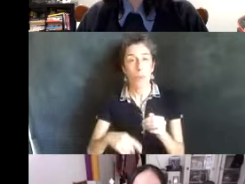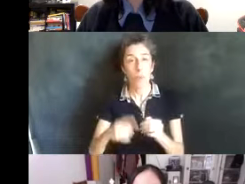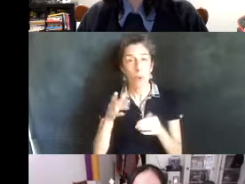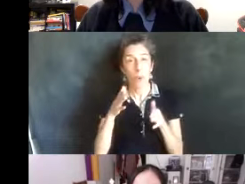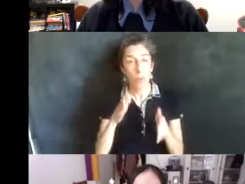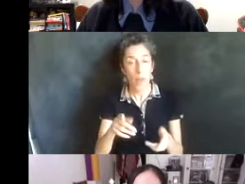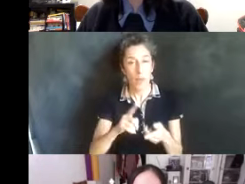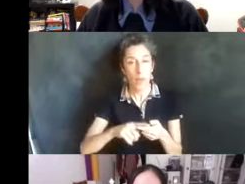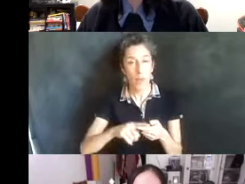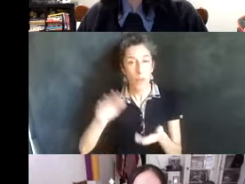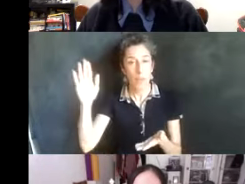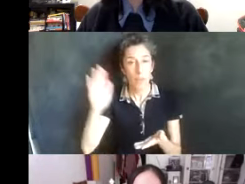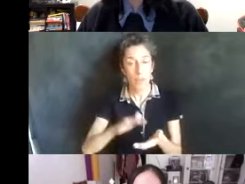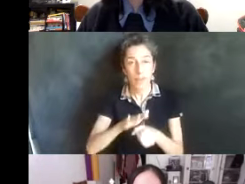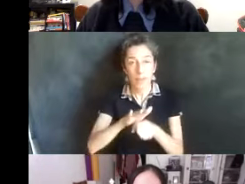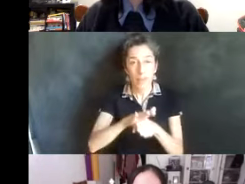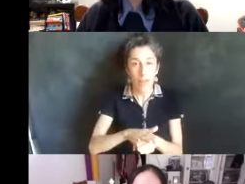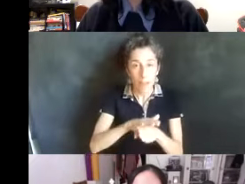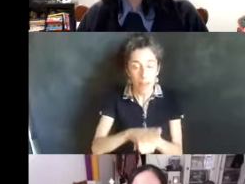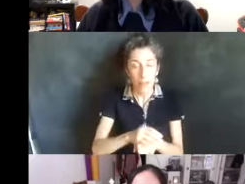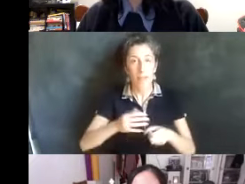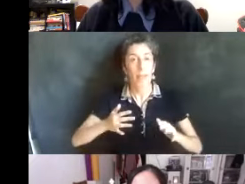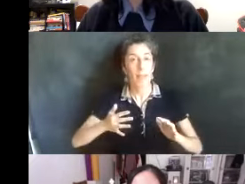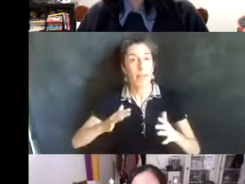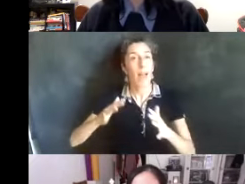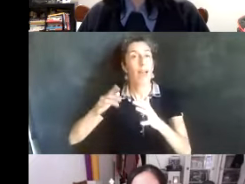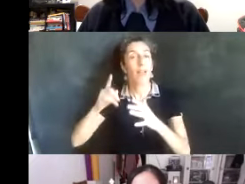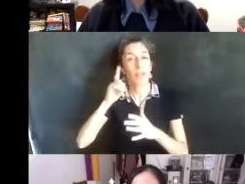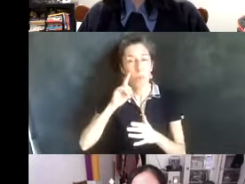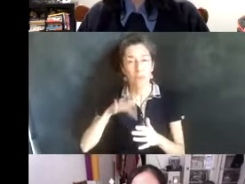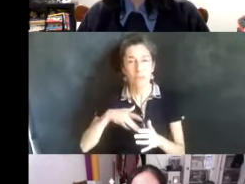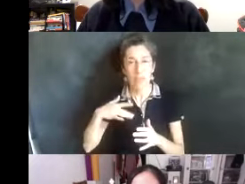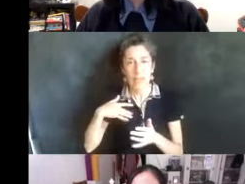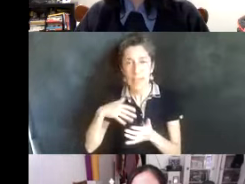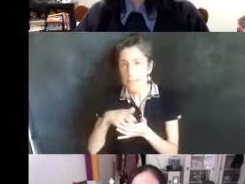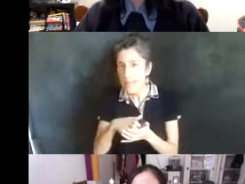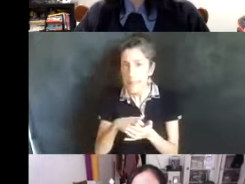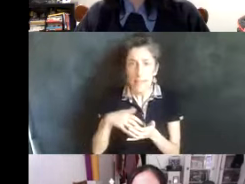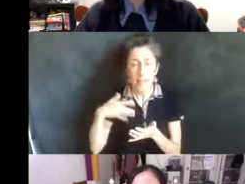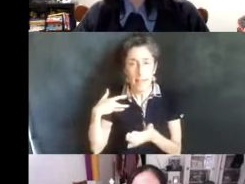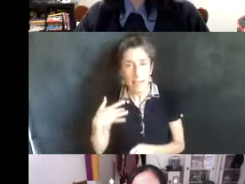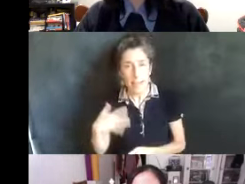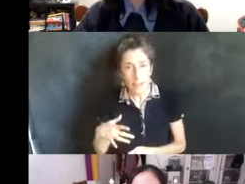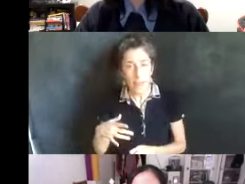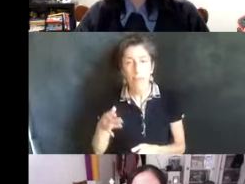associated with being vulnerable sets students up for success rather than an easy failure.